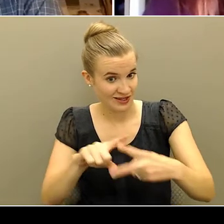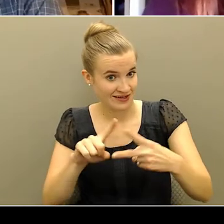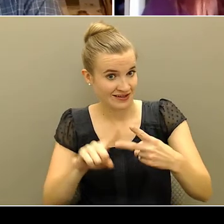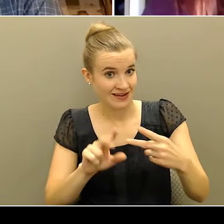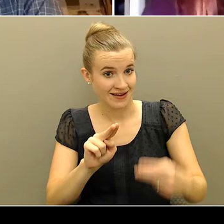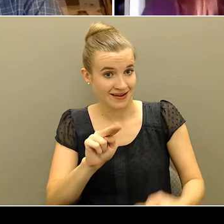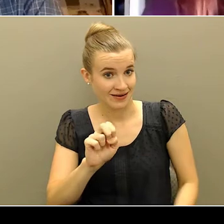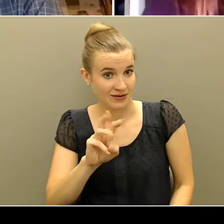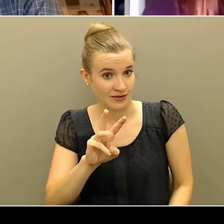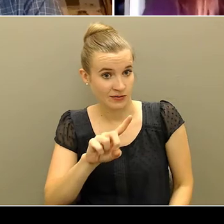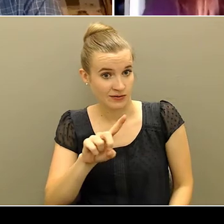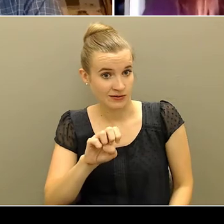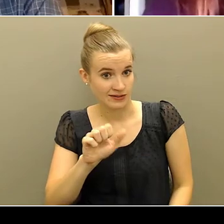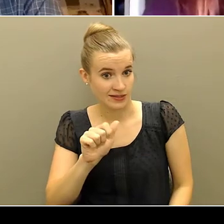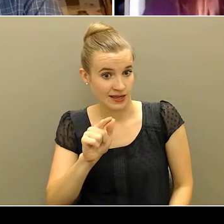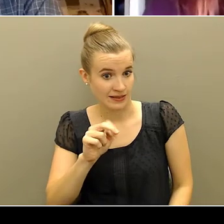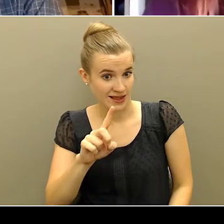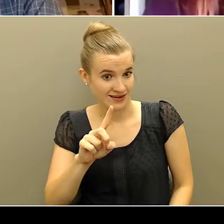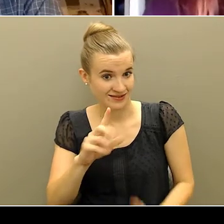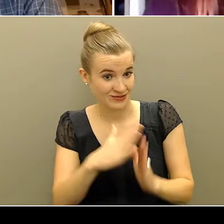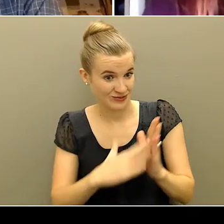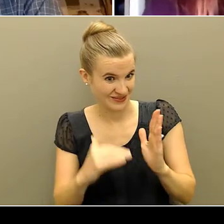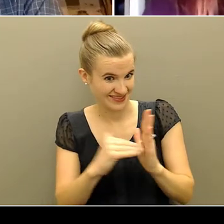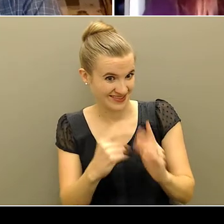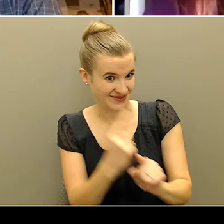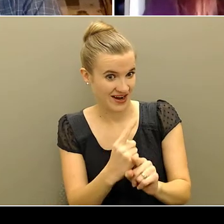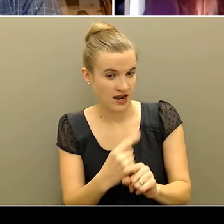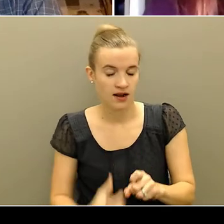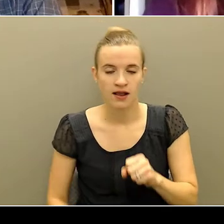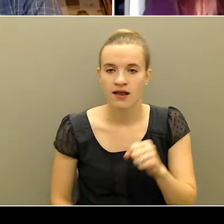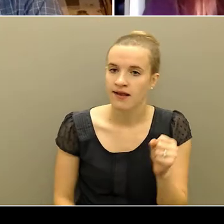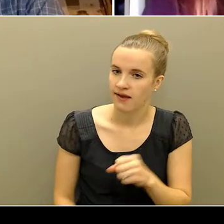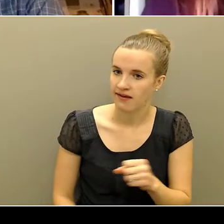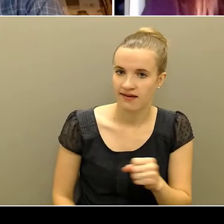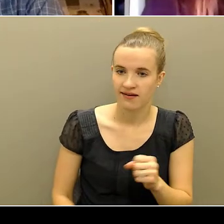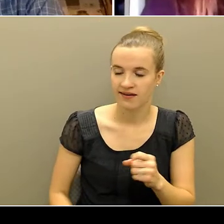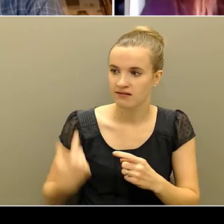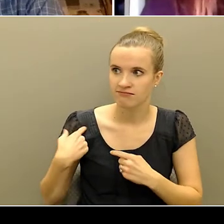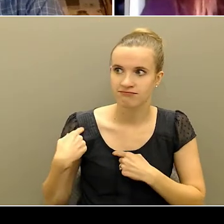before I started the website, my oldest sister had gone there. And just the way